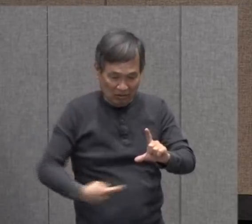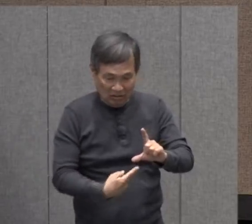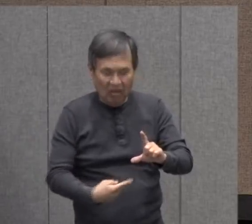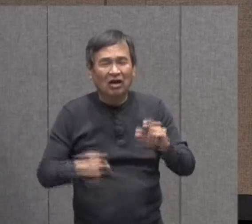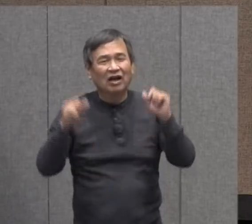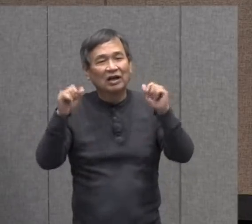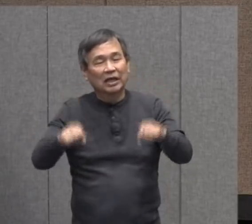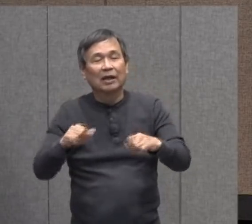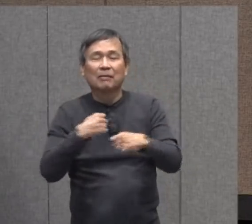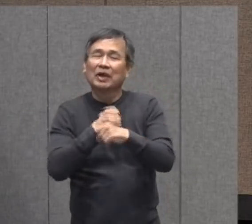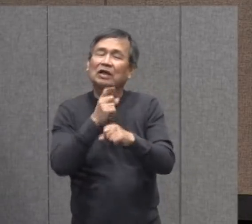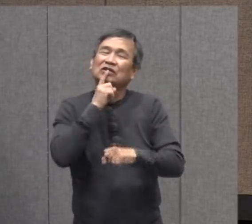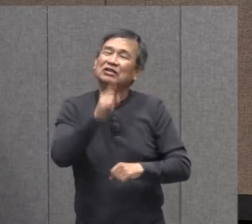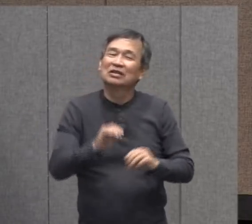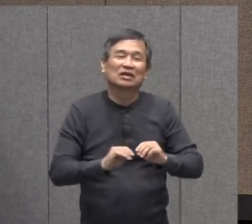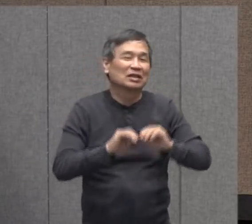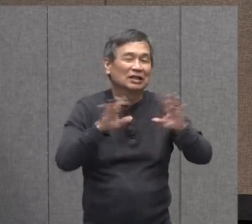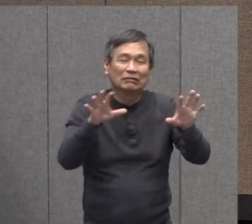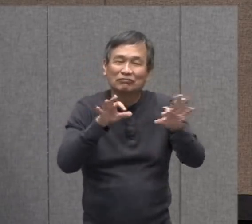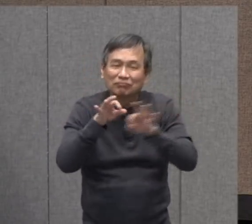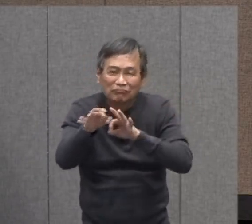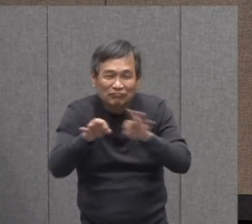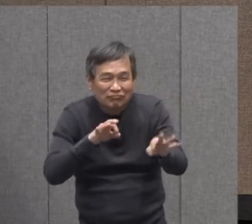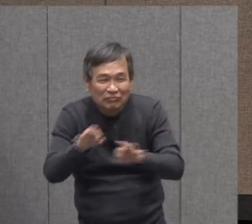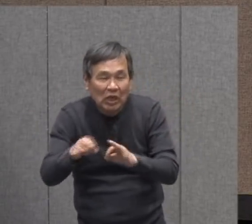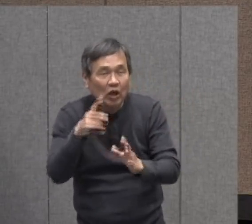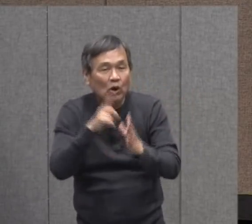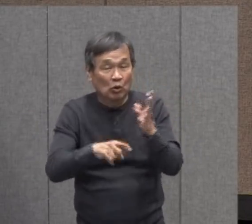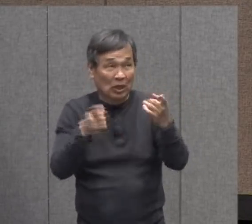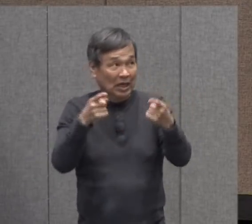Use complete sentences to explain what's happening.